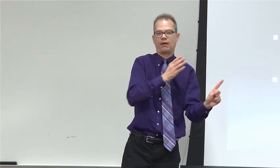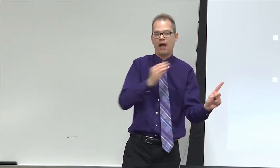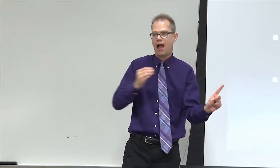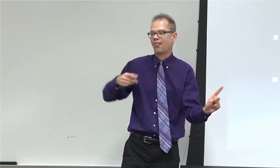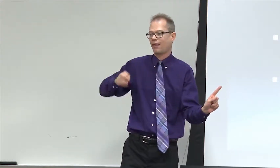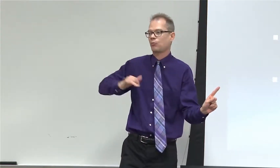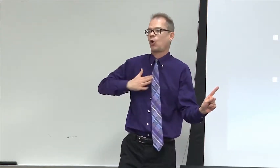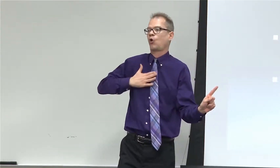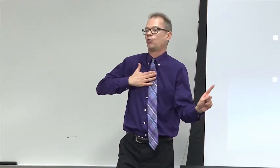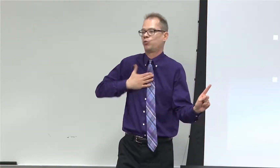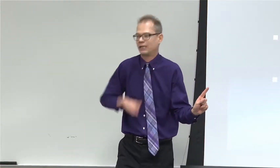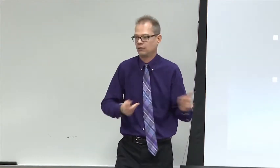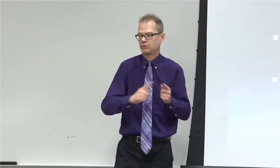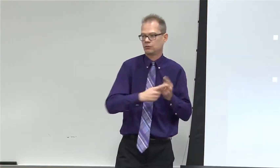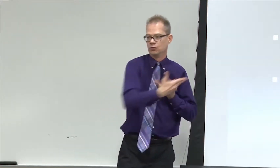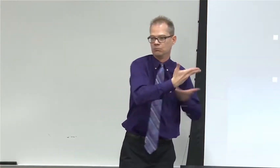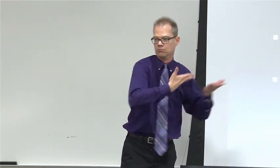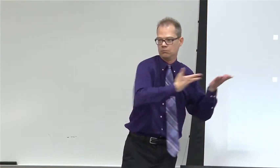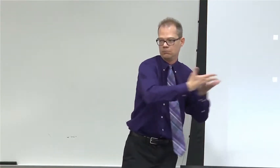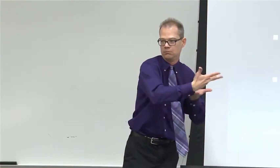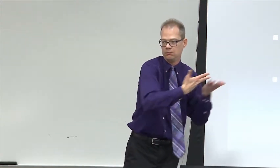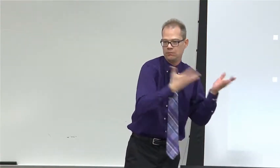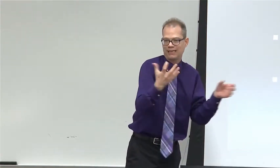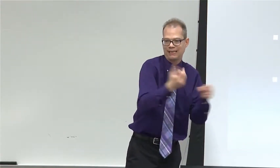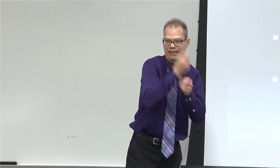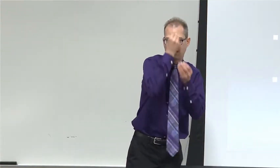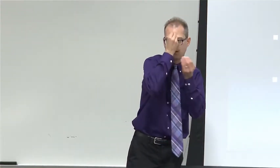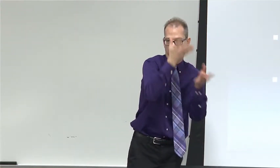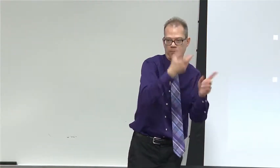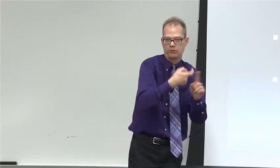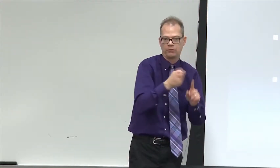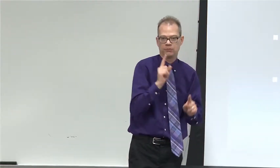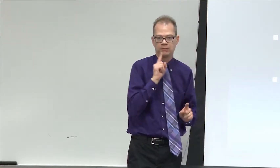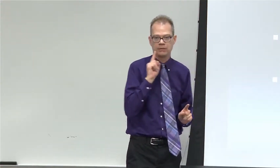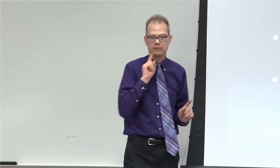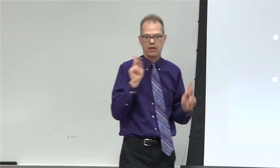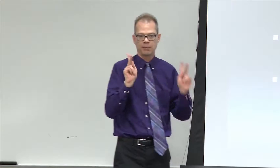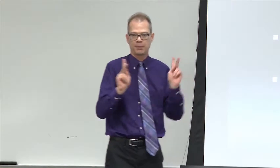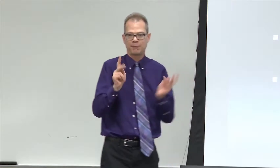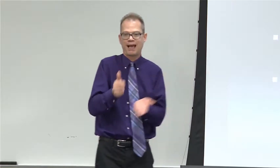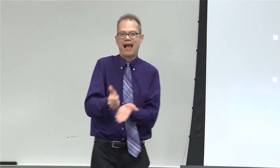and therefore they were willing to do interaction and gather information,